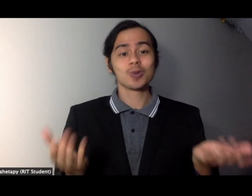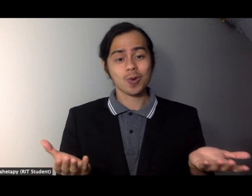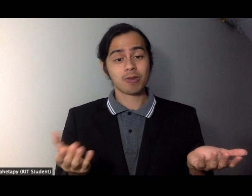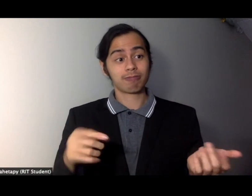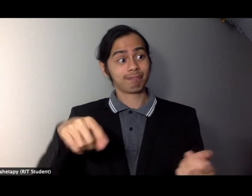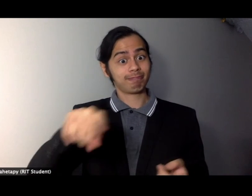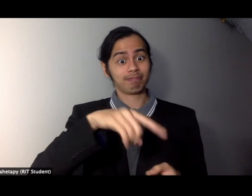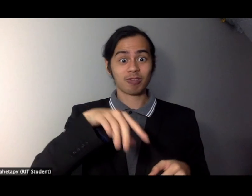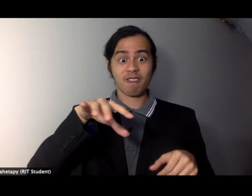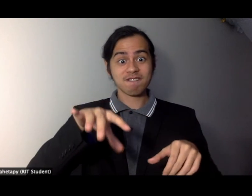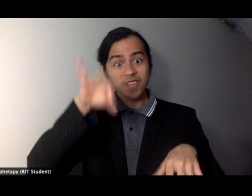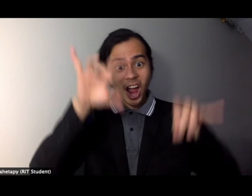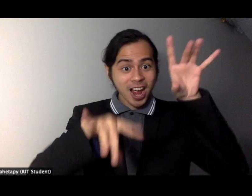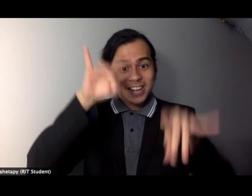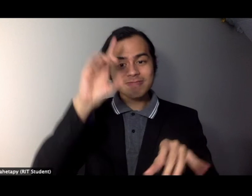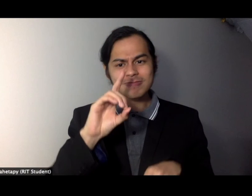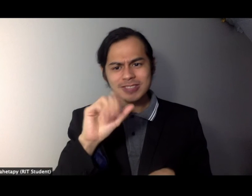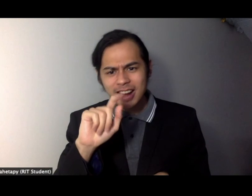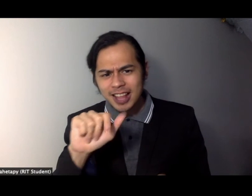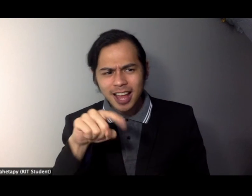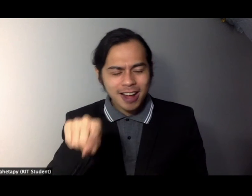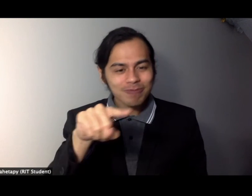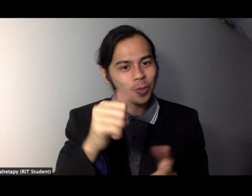Furthermore, these findings, such as the data, ...